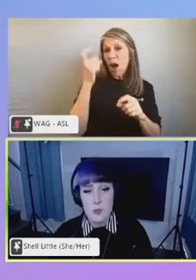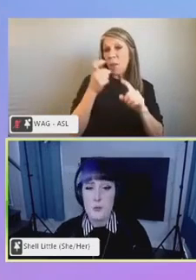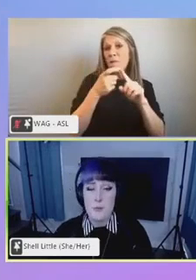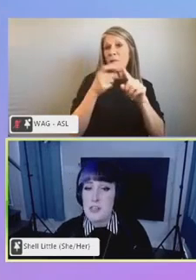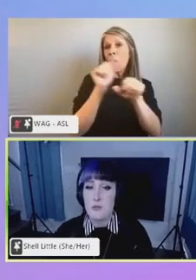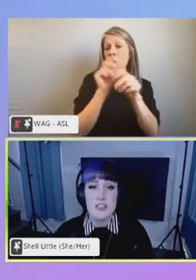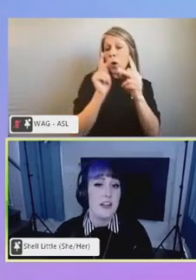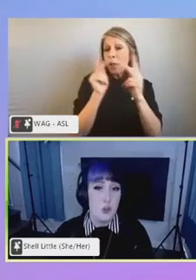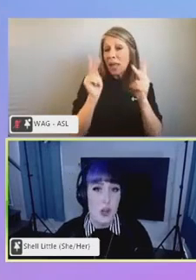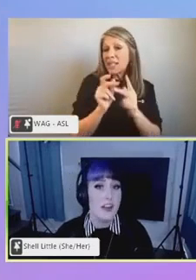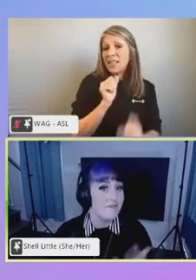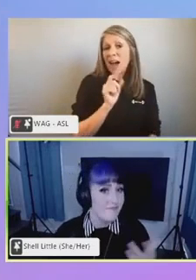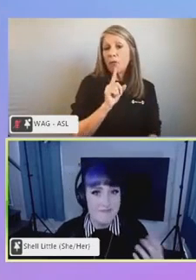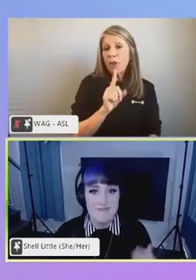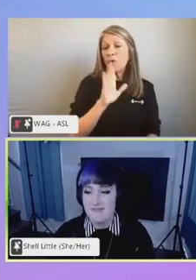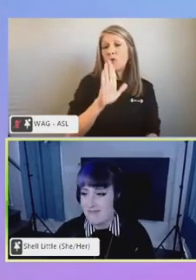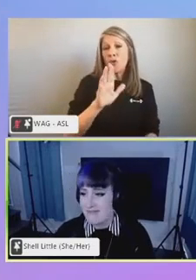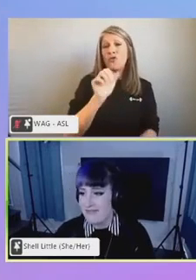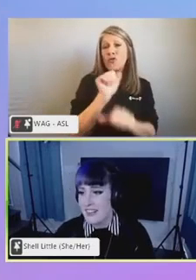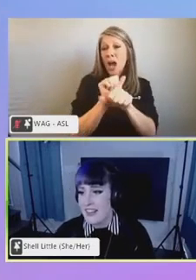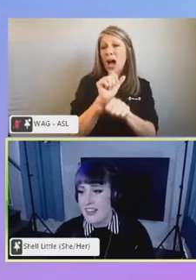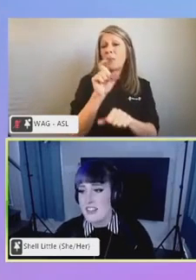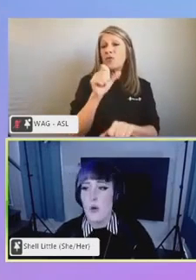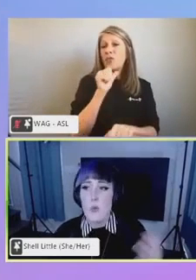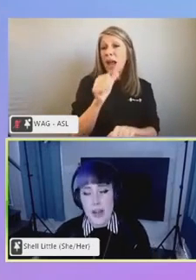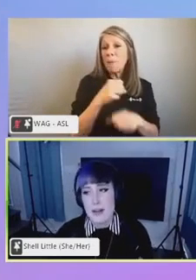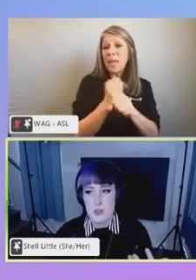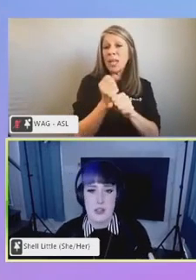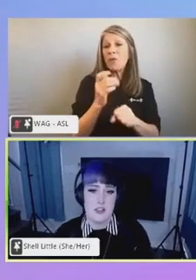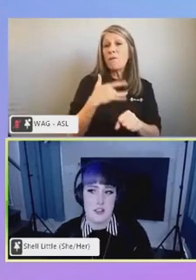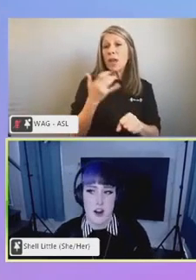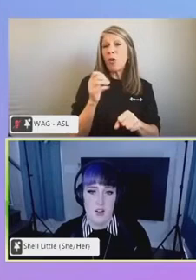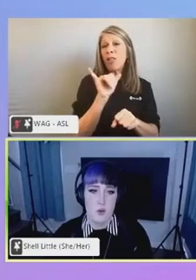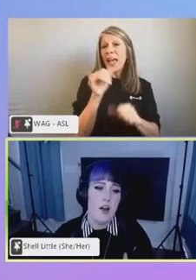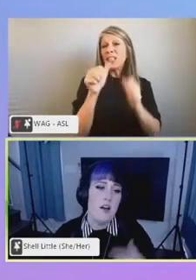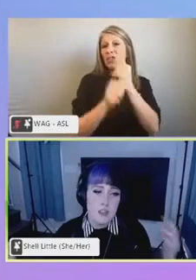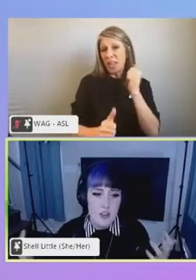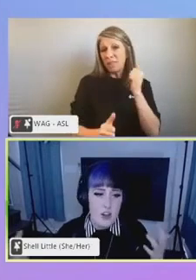recognition, it compounds over time. So don't let anybody tell you that you put trauma in the workplace is not